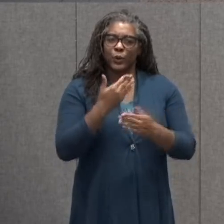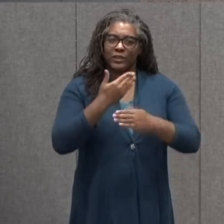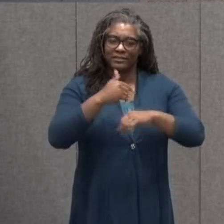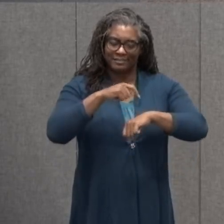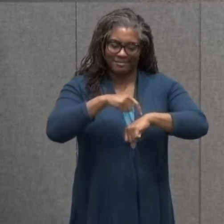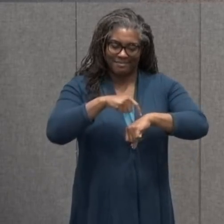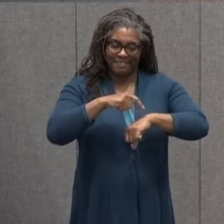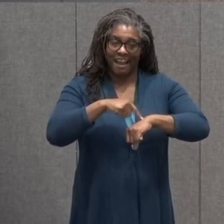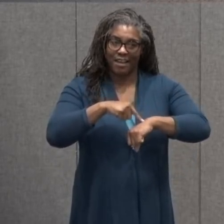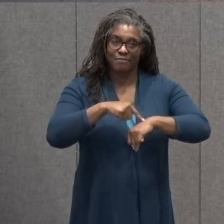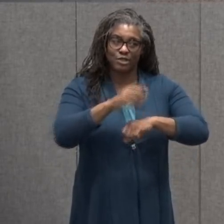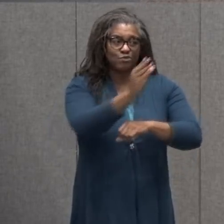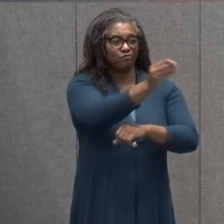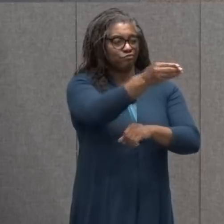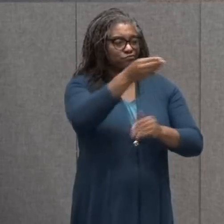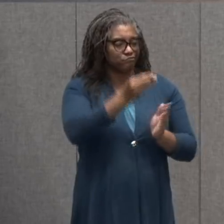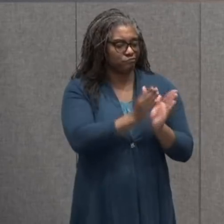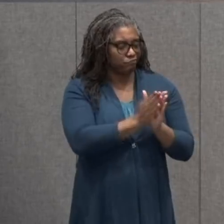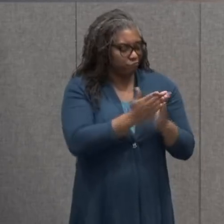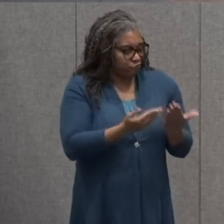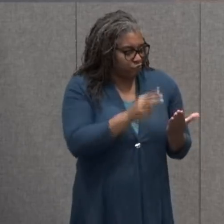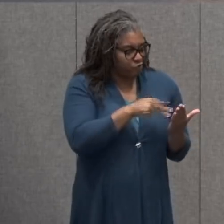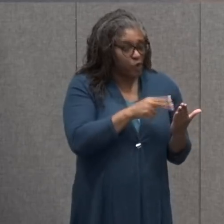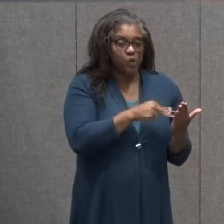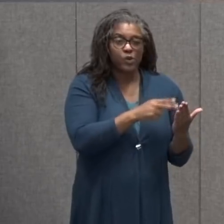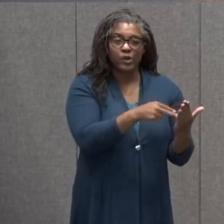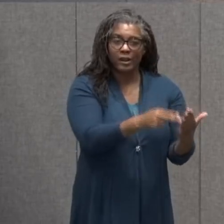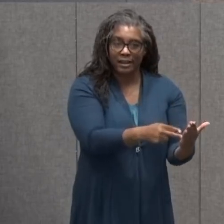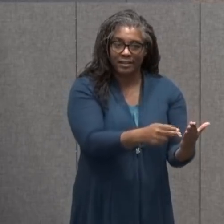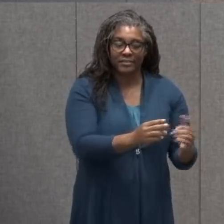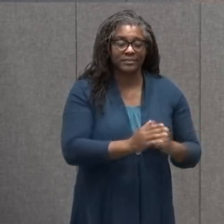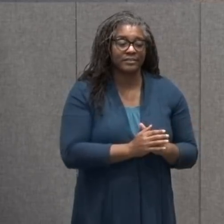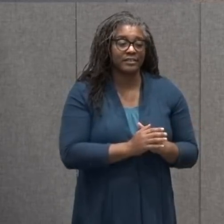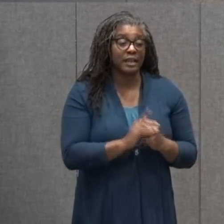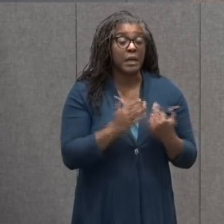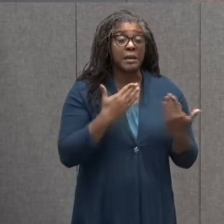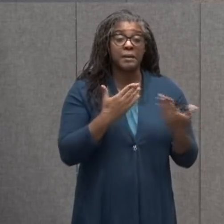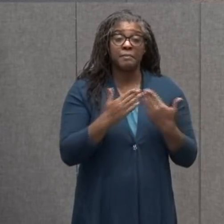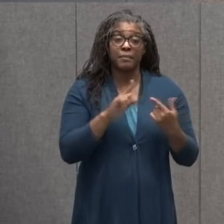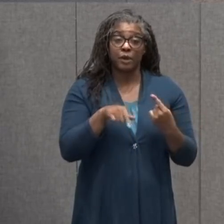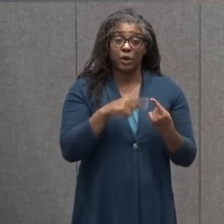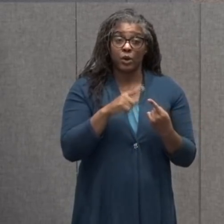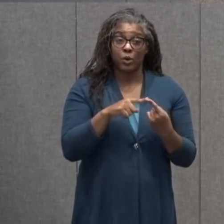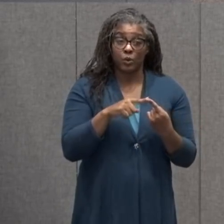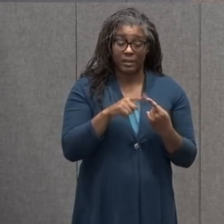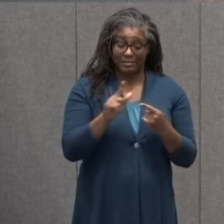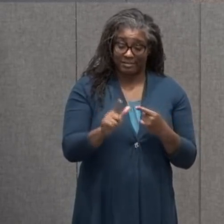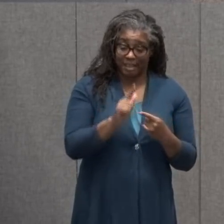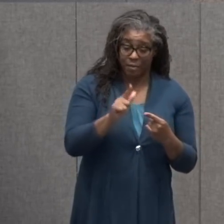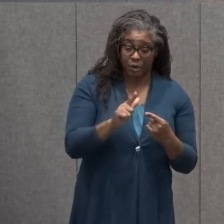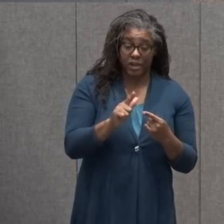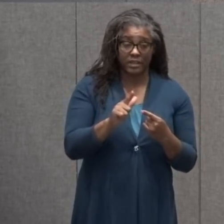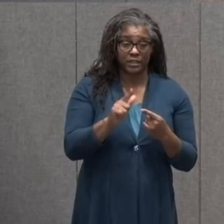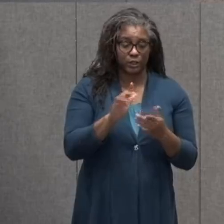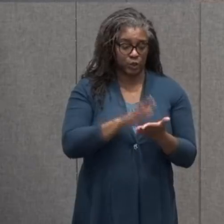Or maybe when libraries and your school opens back up, maybe you want to check out a book about weather.